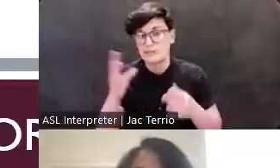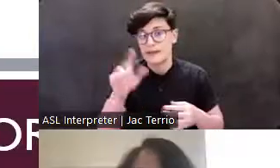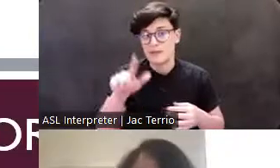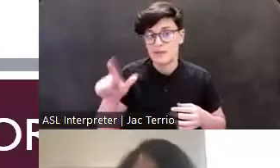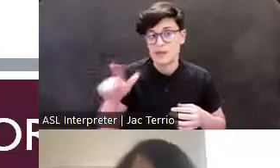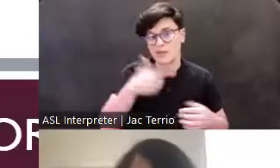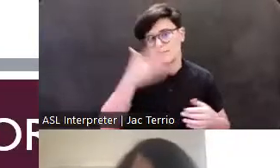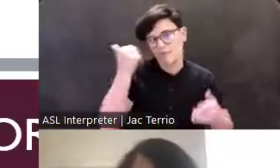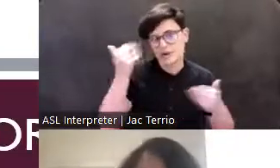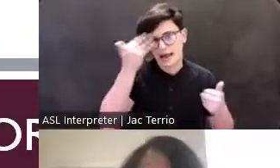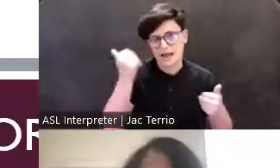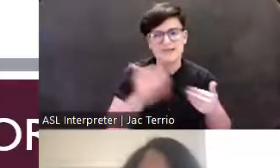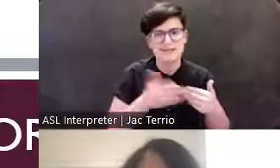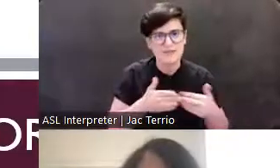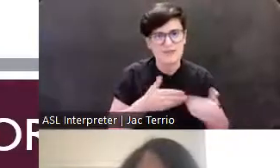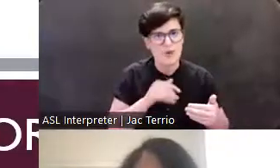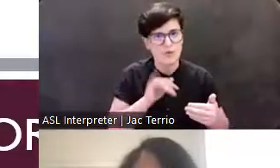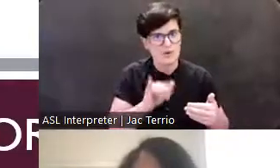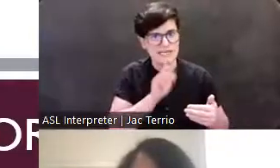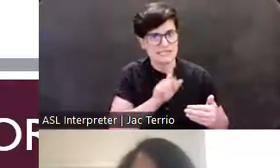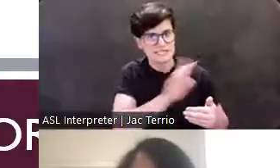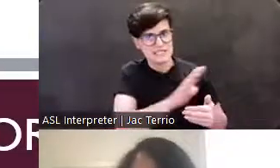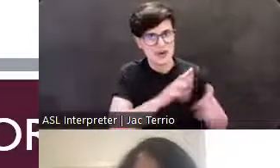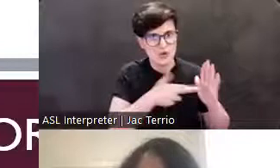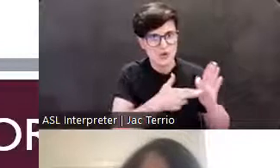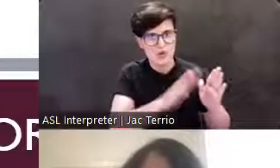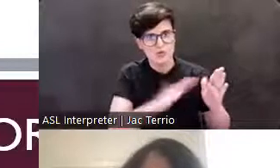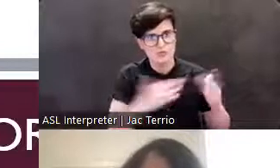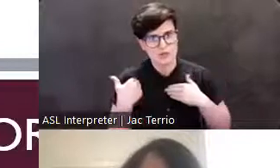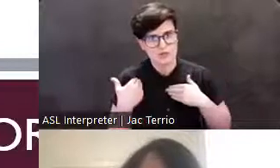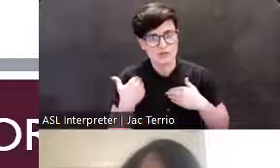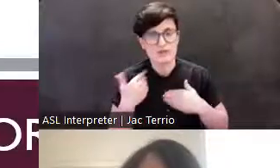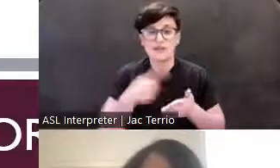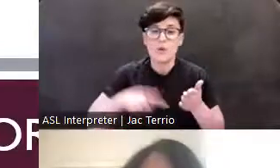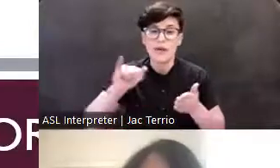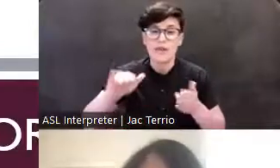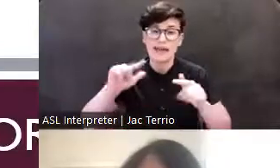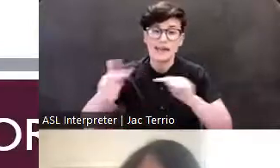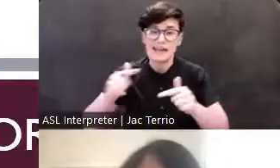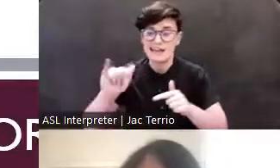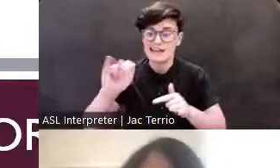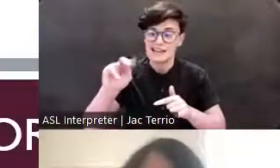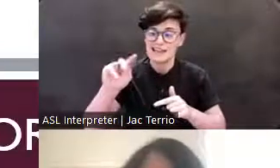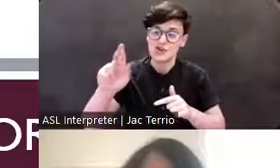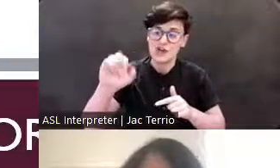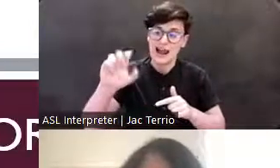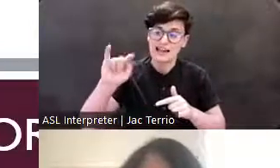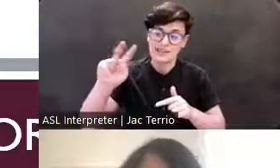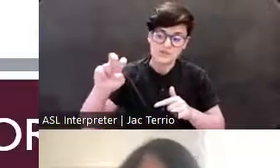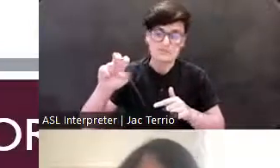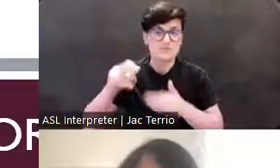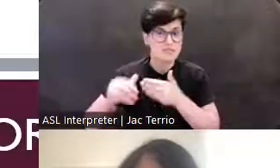With the interactive process is, it is an opportunity to sit down with a person with